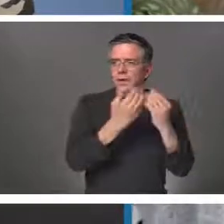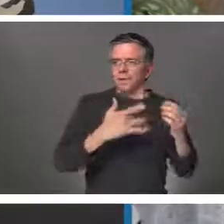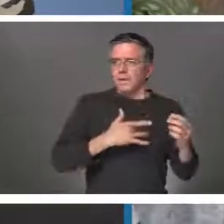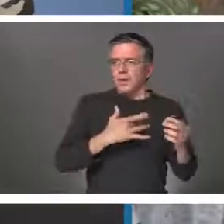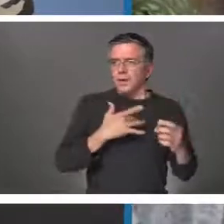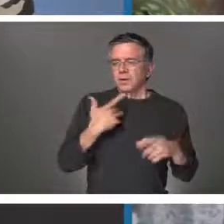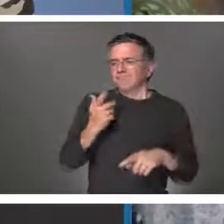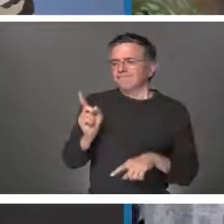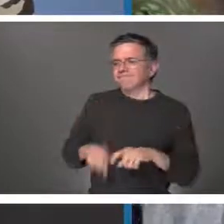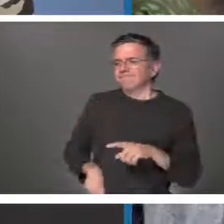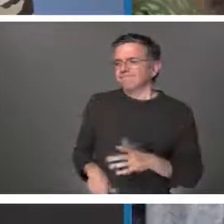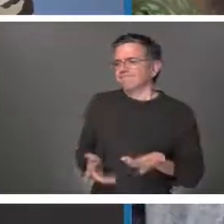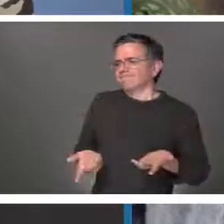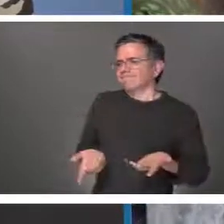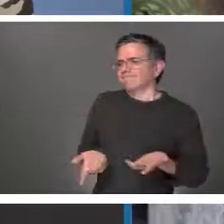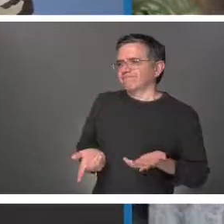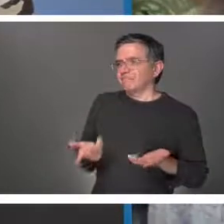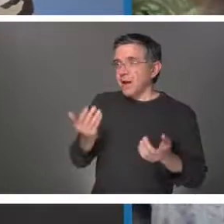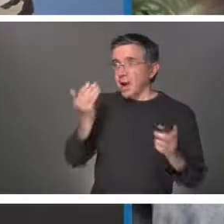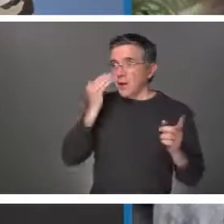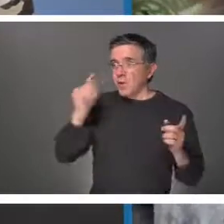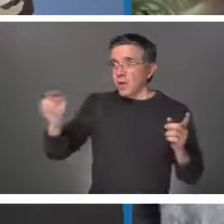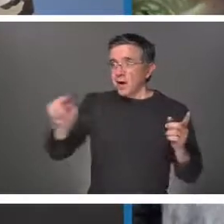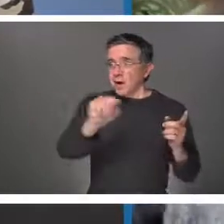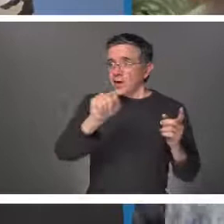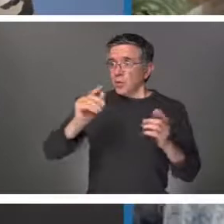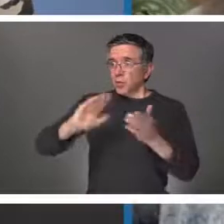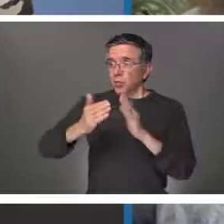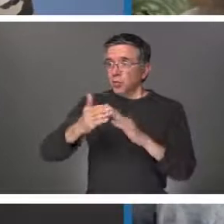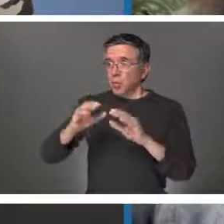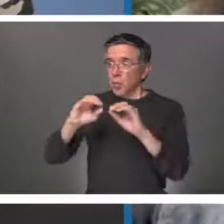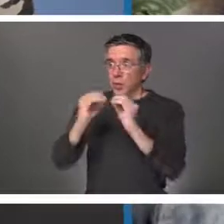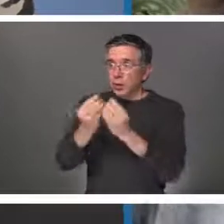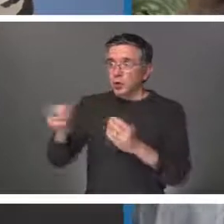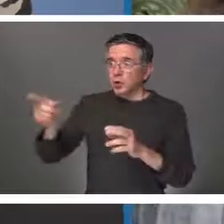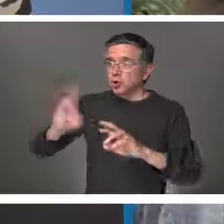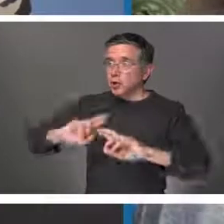ready to step in and help, you know, it makes this a very unique place